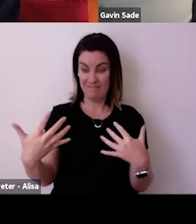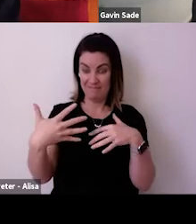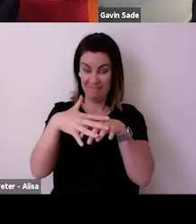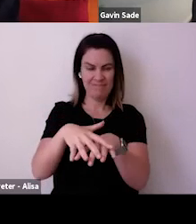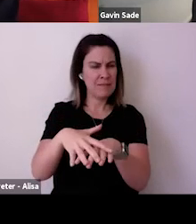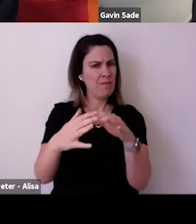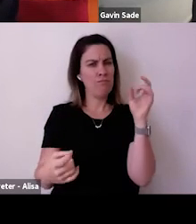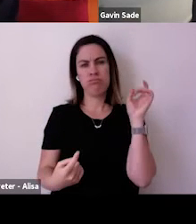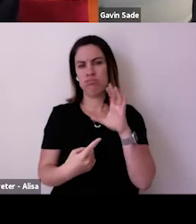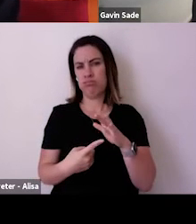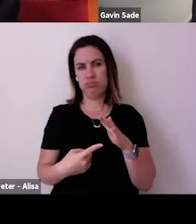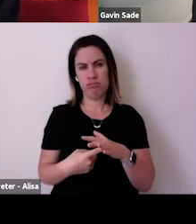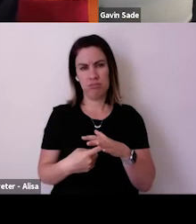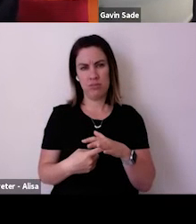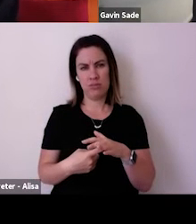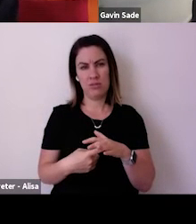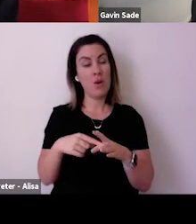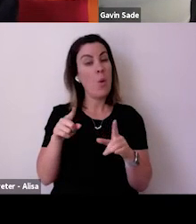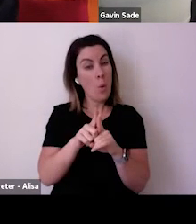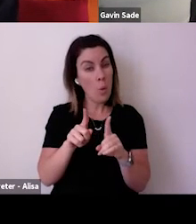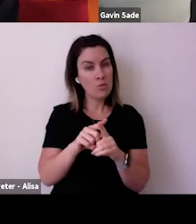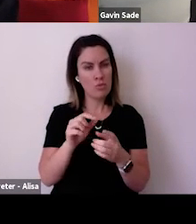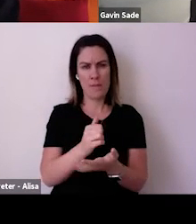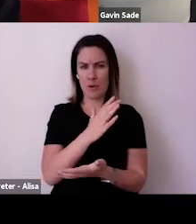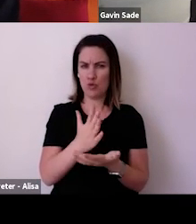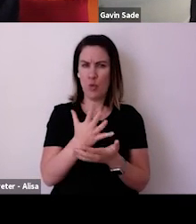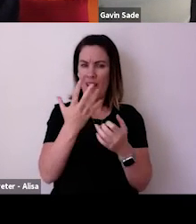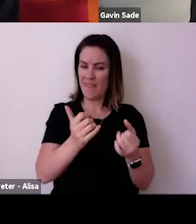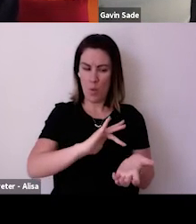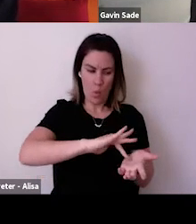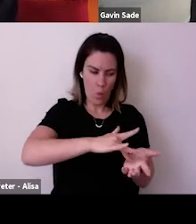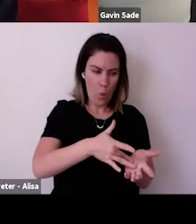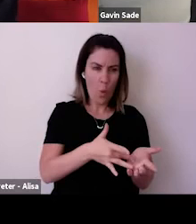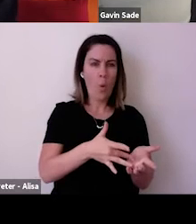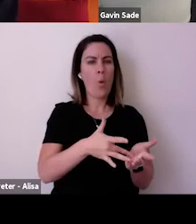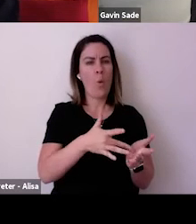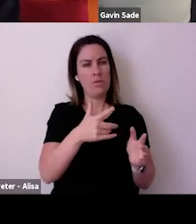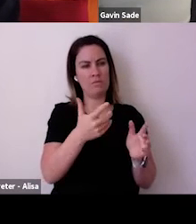It also emphasizes the importance of core disciplinary skills. The specialists.